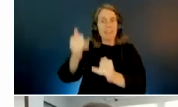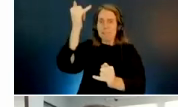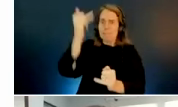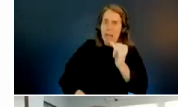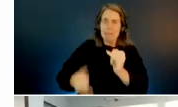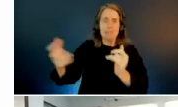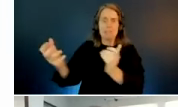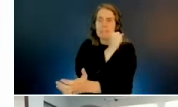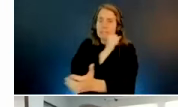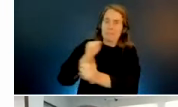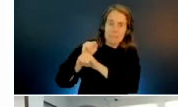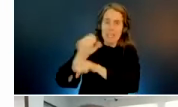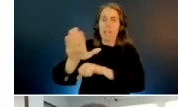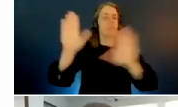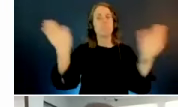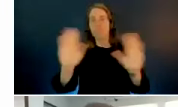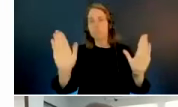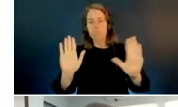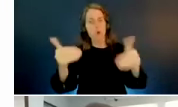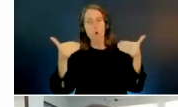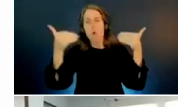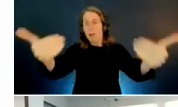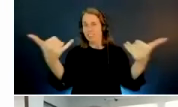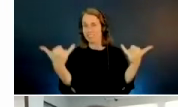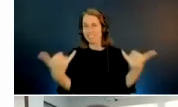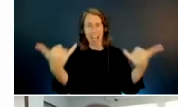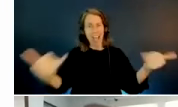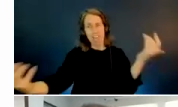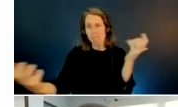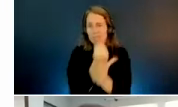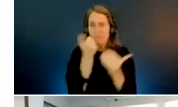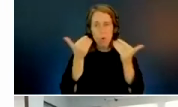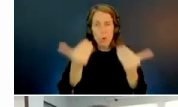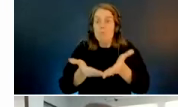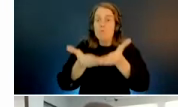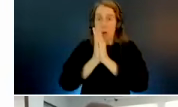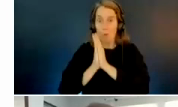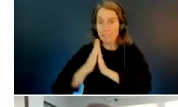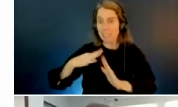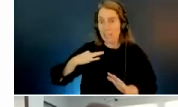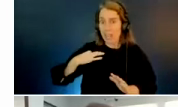you can request all your absentee ballots for every election for the whole year if you have a